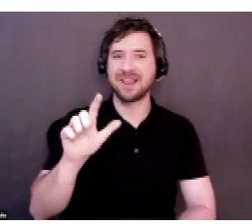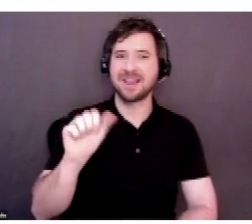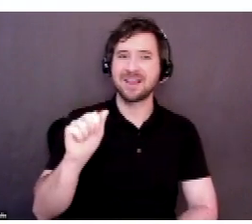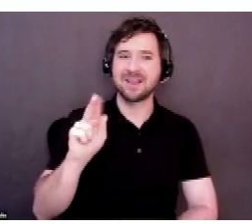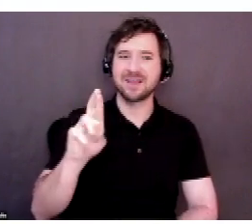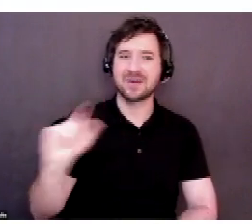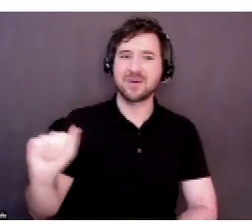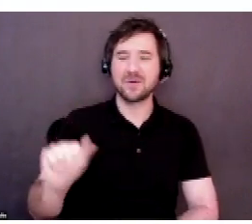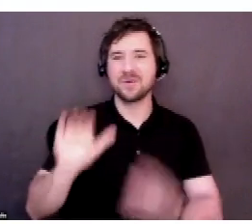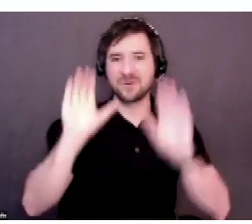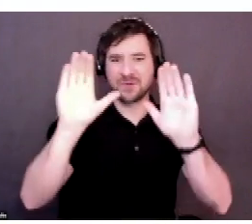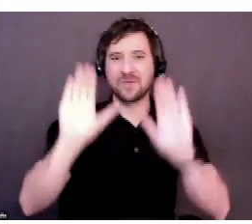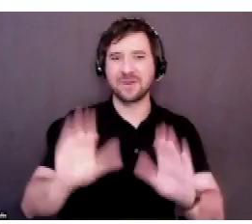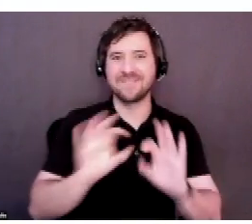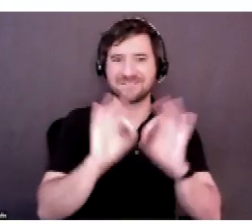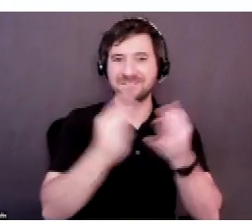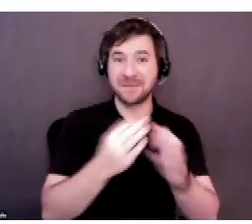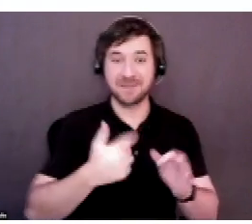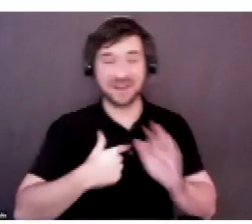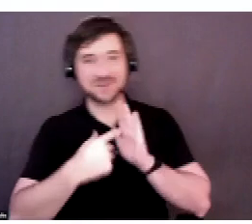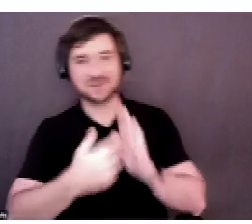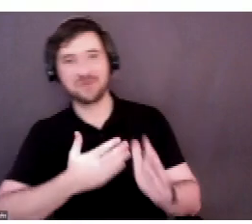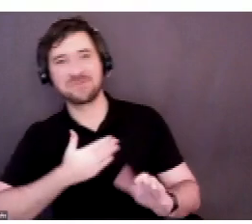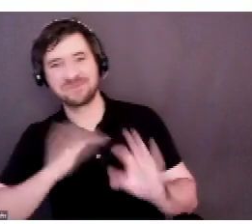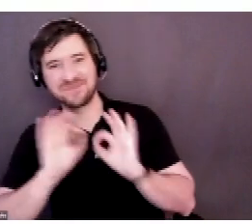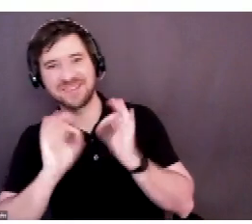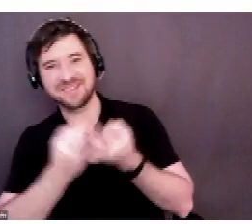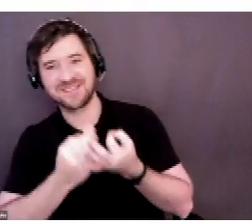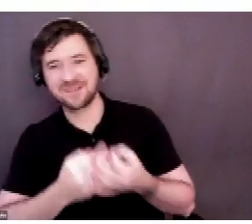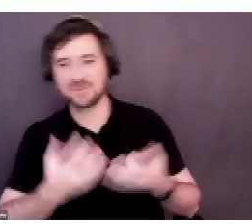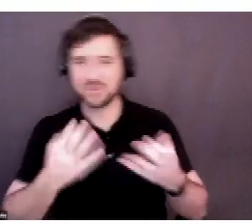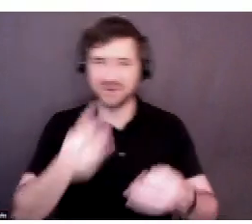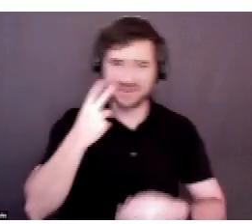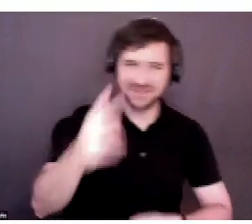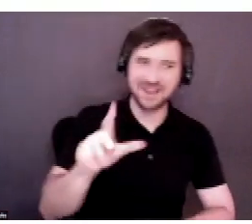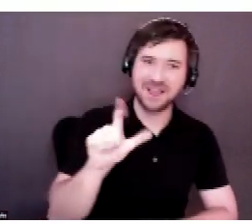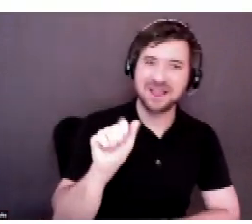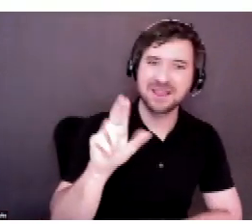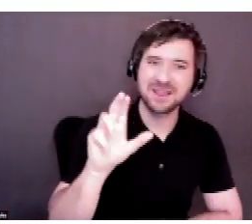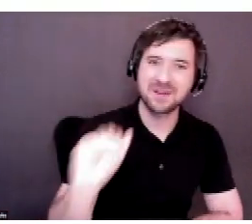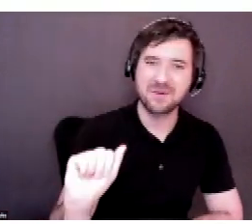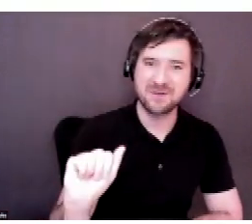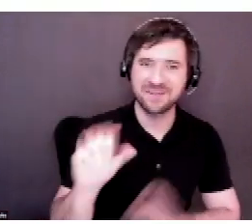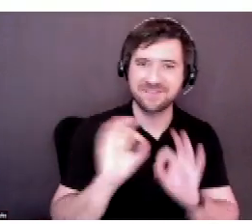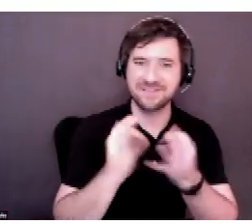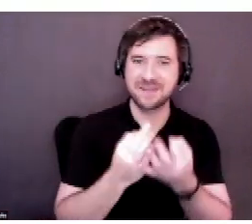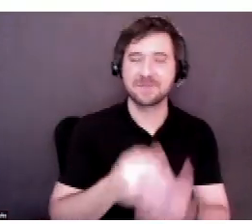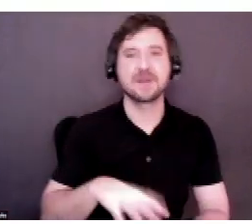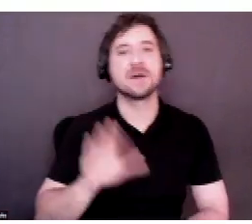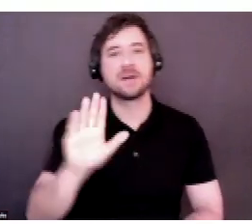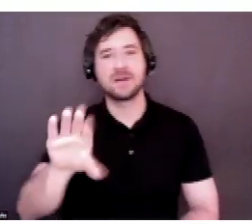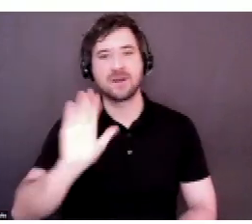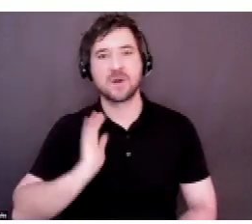I showed mine, want you to see Laura's family. Then our research, I'm going to send